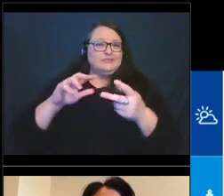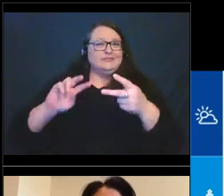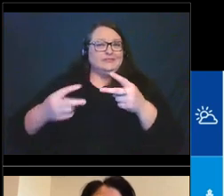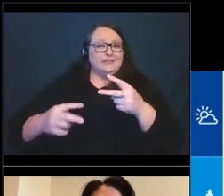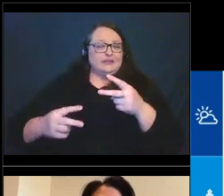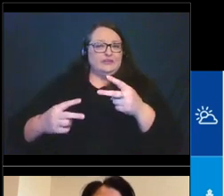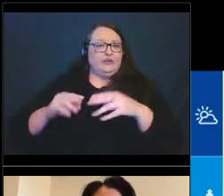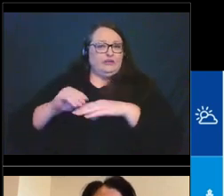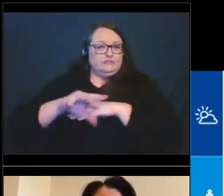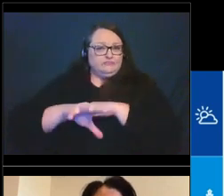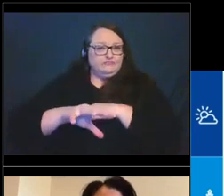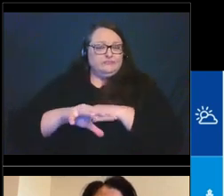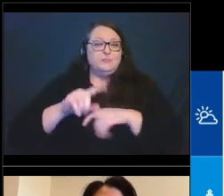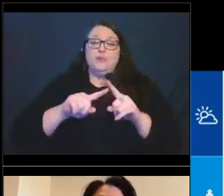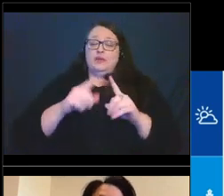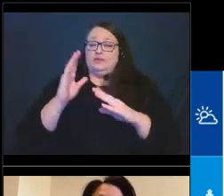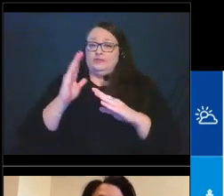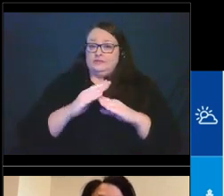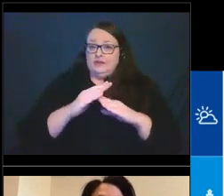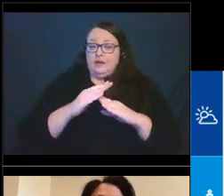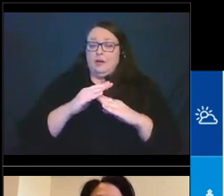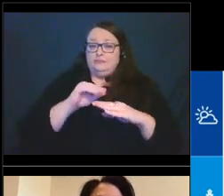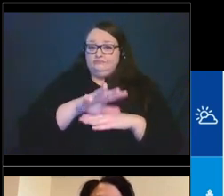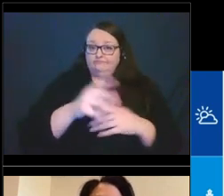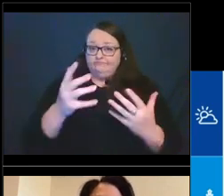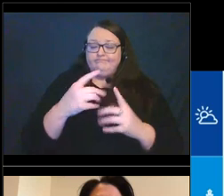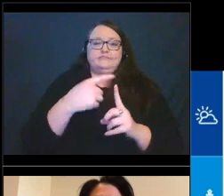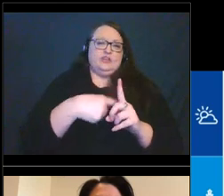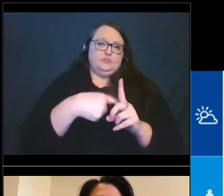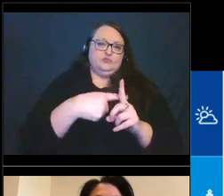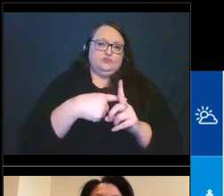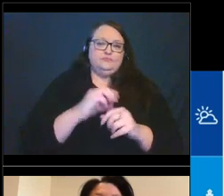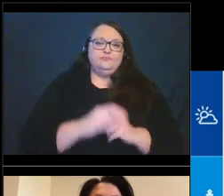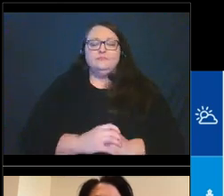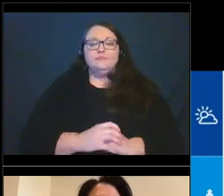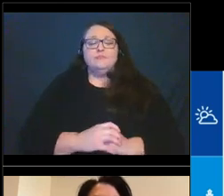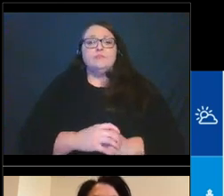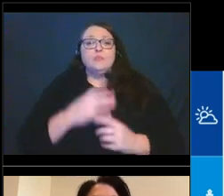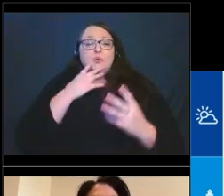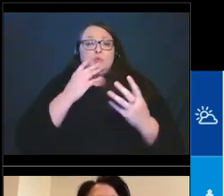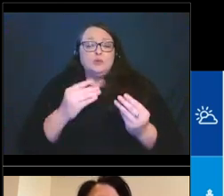temperatures drive heat impacts. Humidity and air mass characteristics can be roughly estimated by